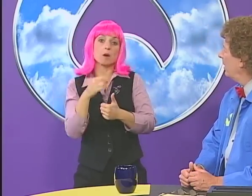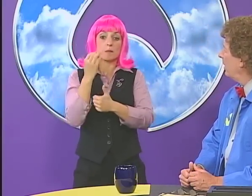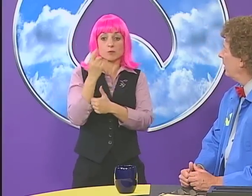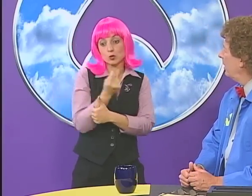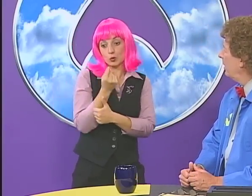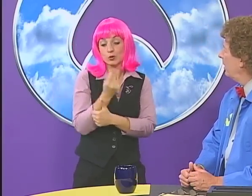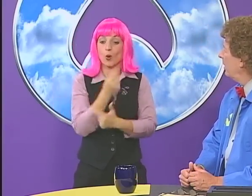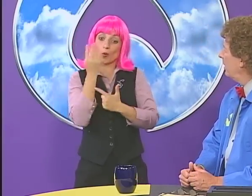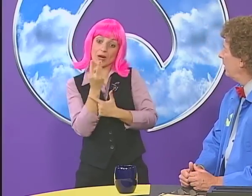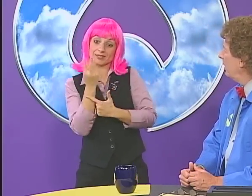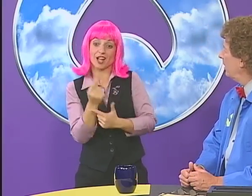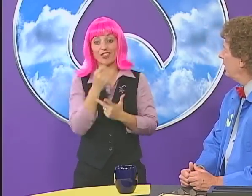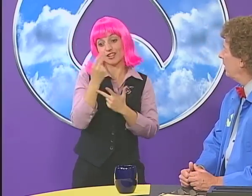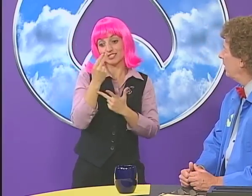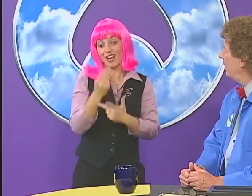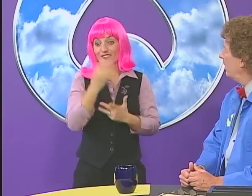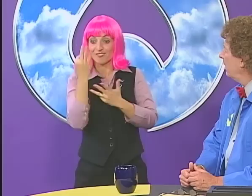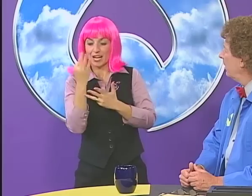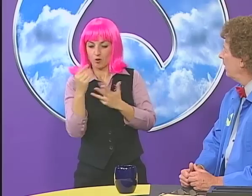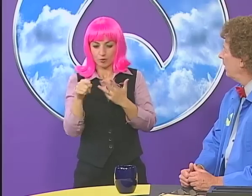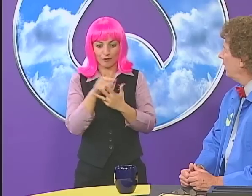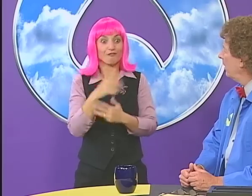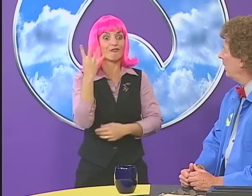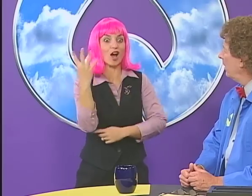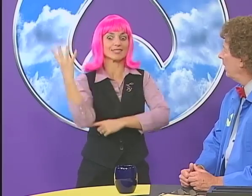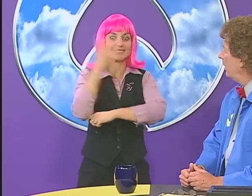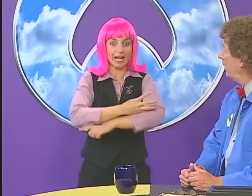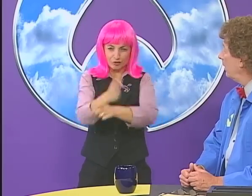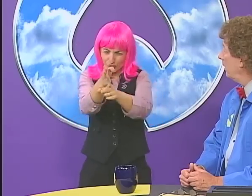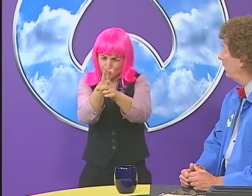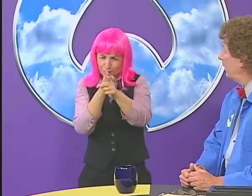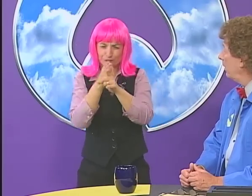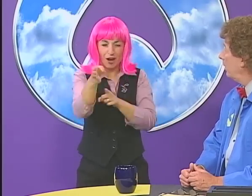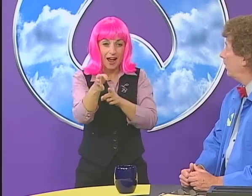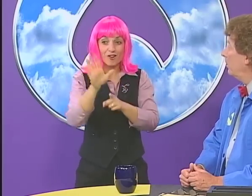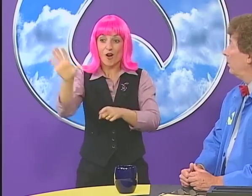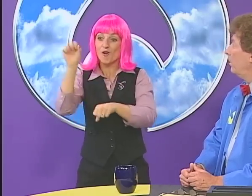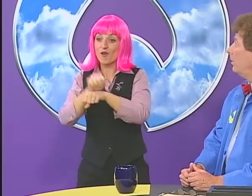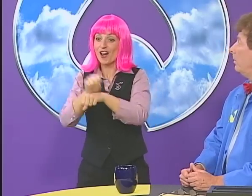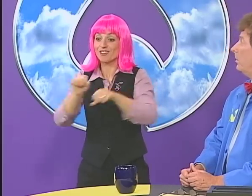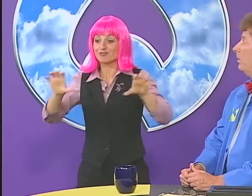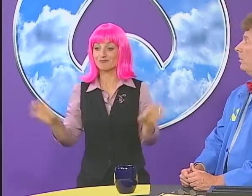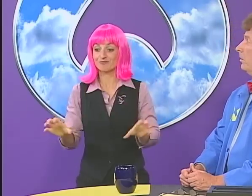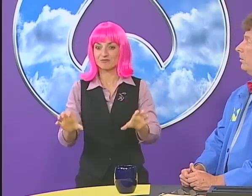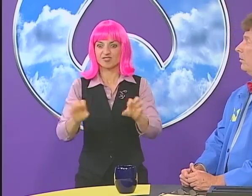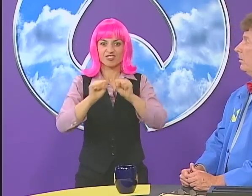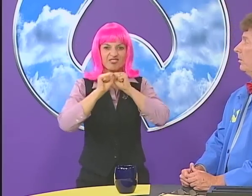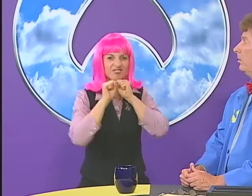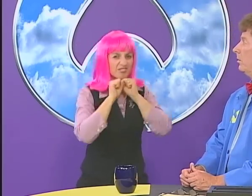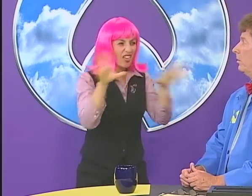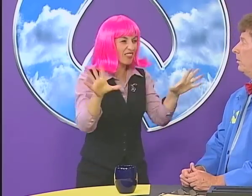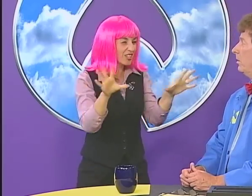TUESDAY, WEDNESDAY, THURSDAY, FRIDAY. FOUR STRAIGHT DAYS! THEIR WORK PRODUCTIVITY IS NOTHING, ZERO.